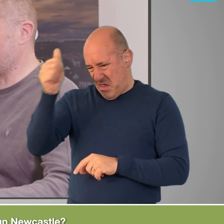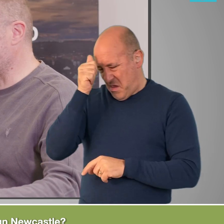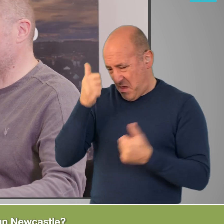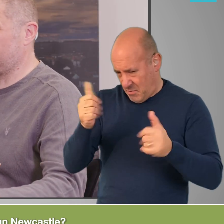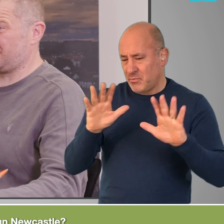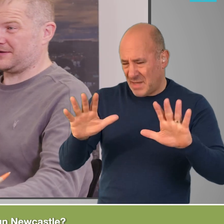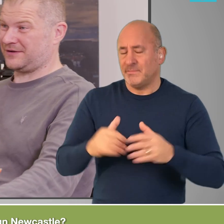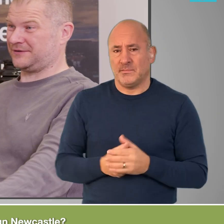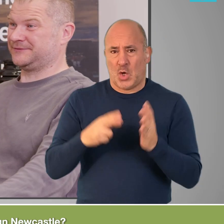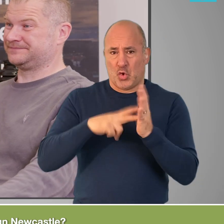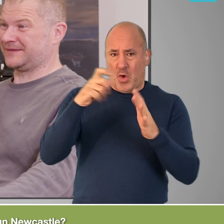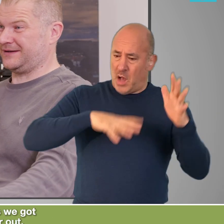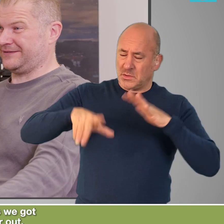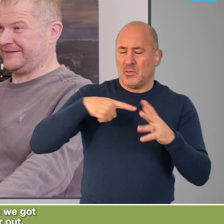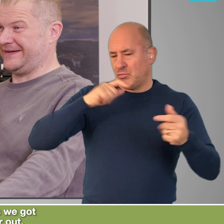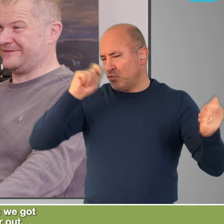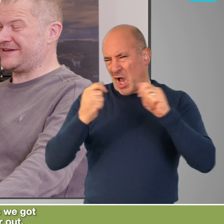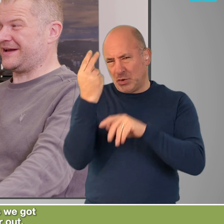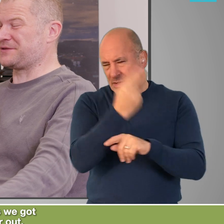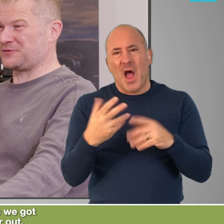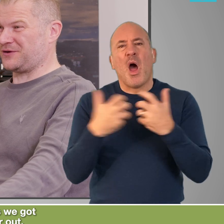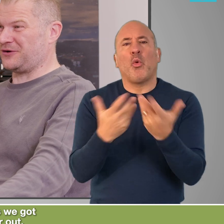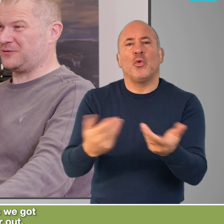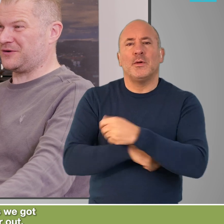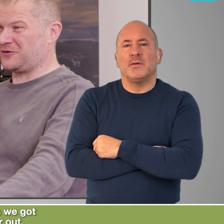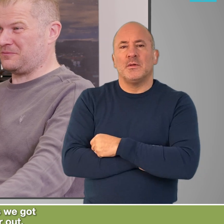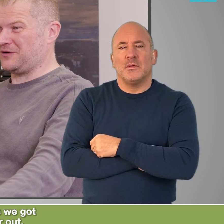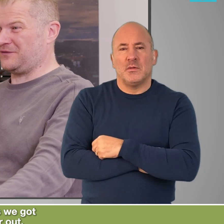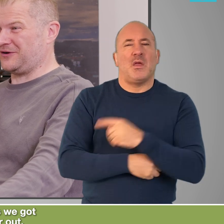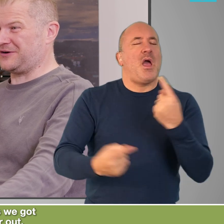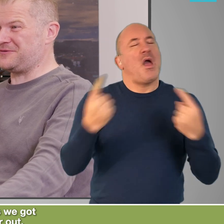How would you redesign Newcastle? And the answers we got were pretty far out.